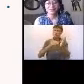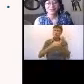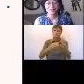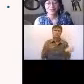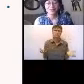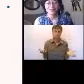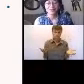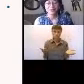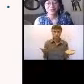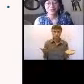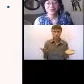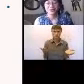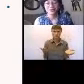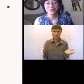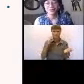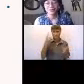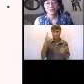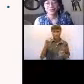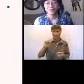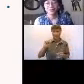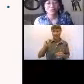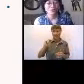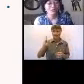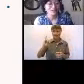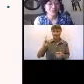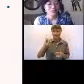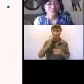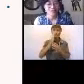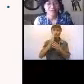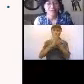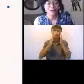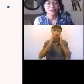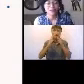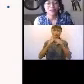she's an anti-racist facilitator from New York, talks about how you need to be able